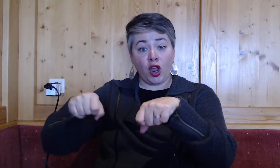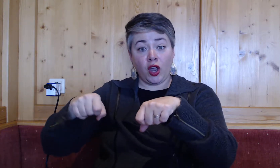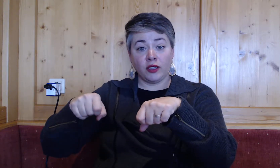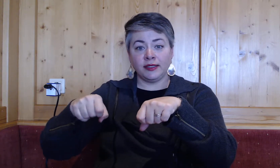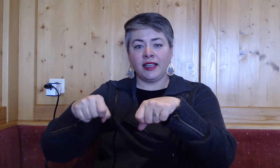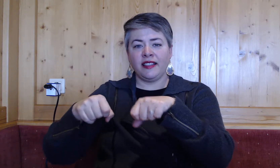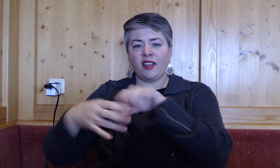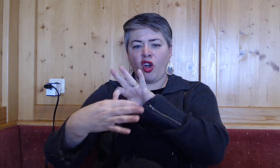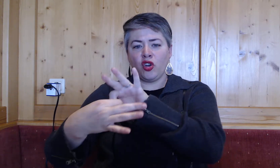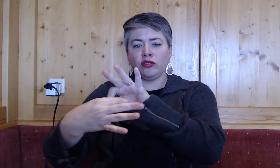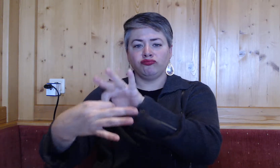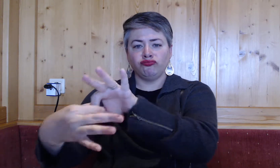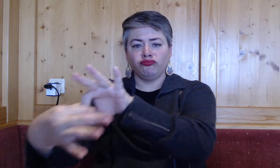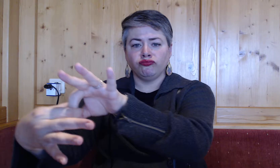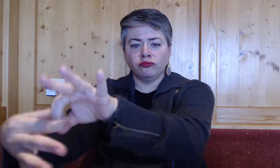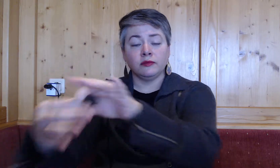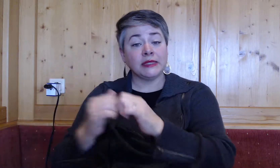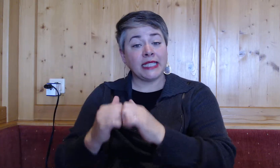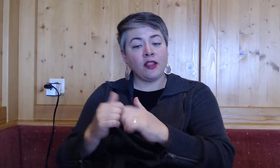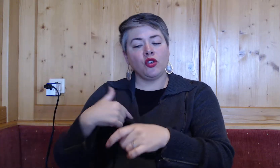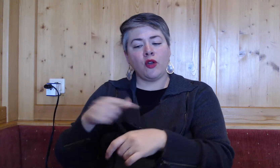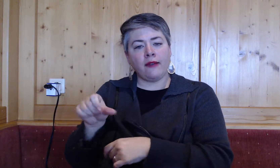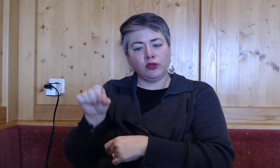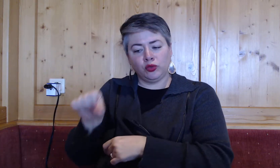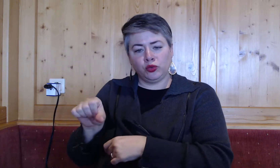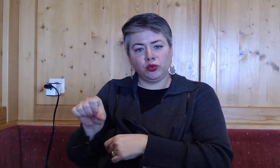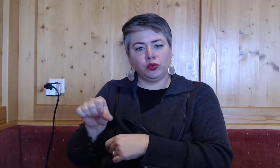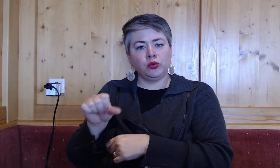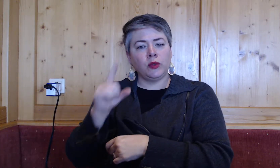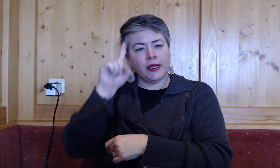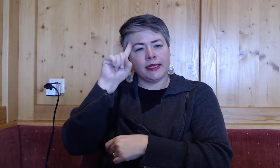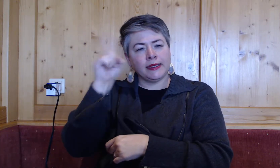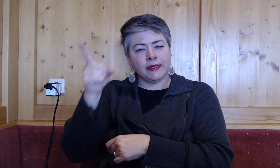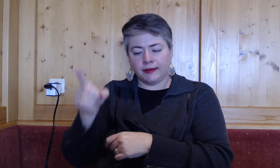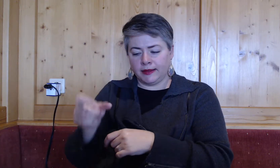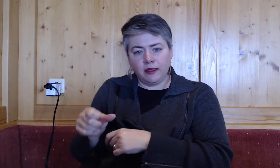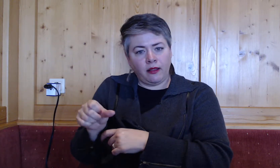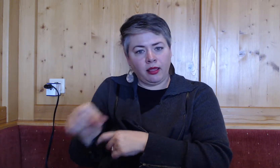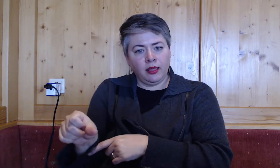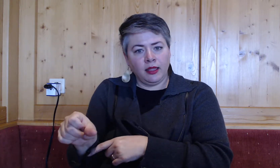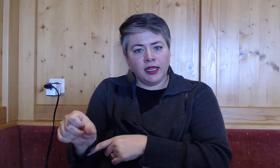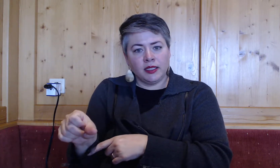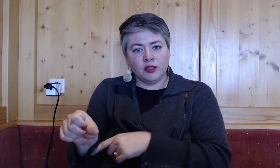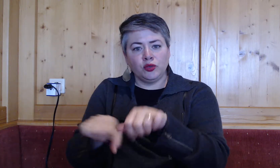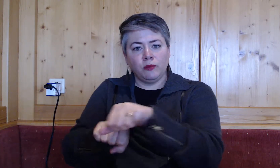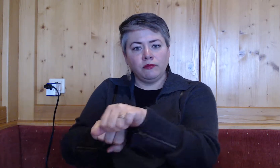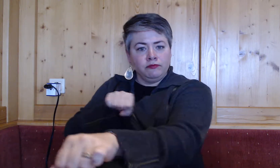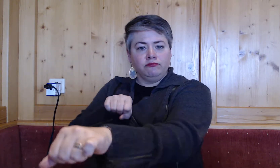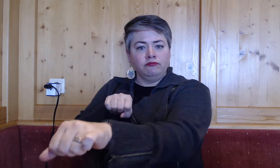all the carts are locked together and you insert a coin and can get your cart.